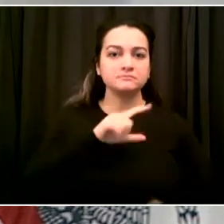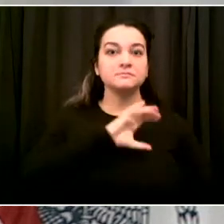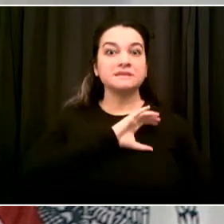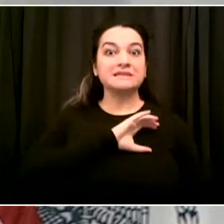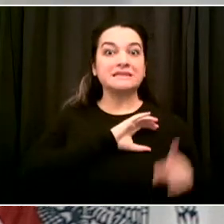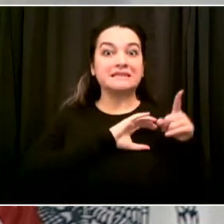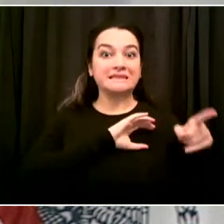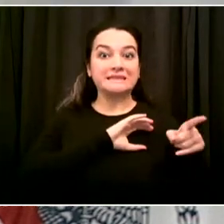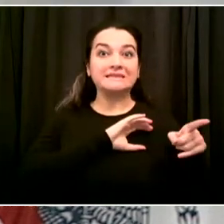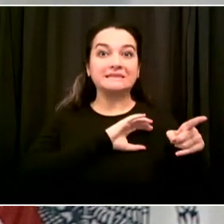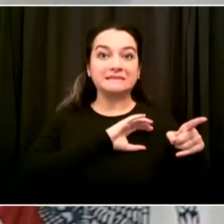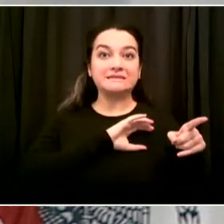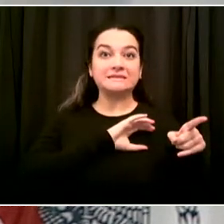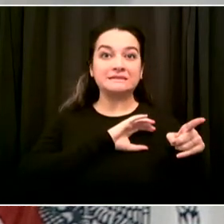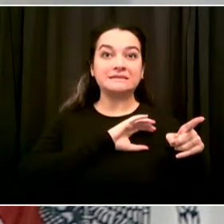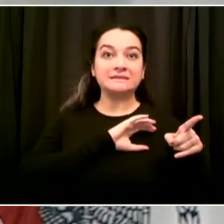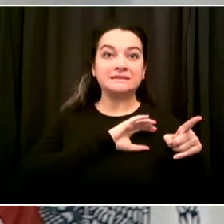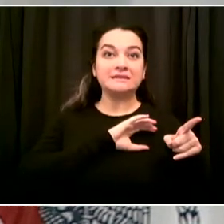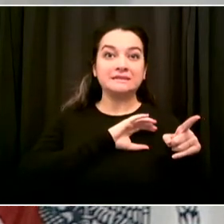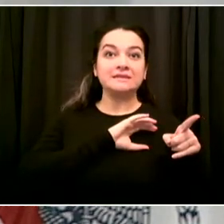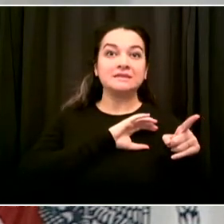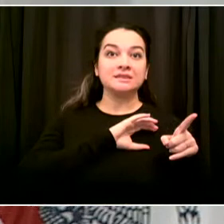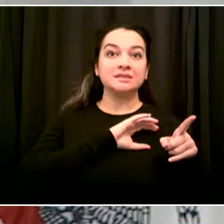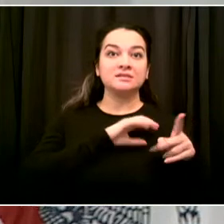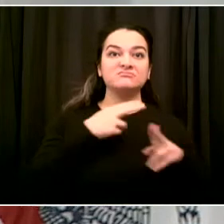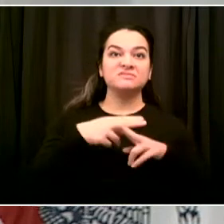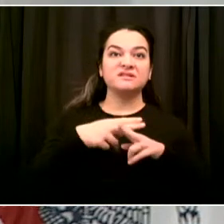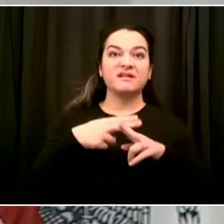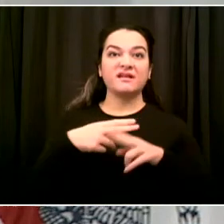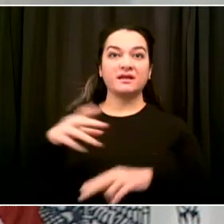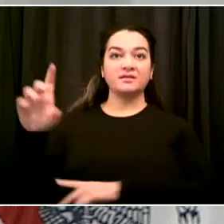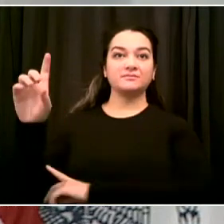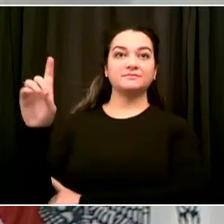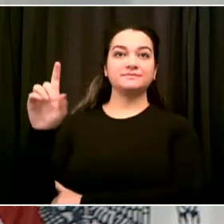OFFICER DANIEL VARGAS, DOING